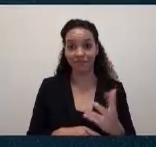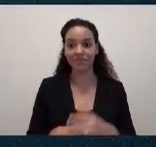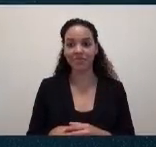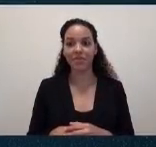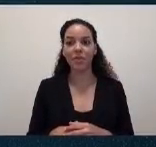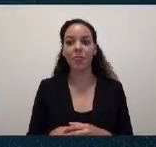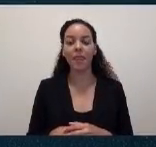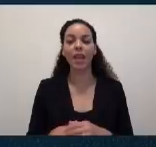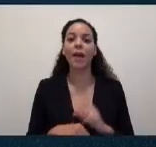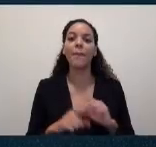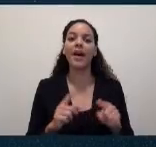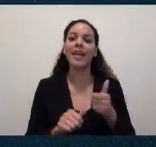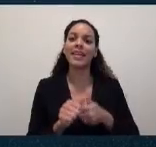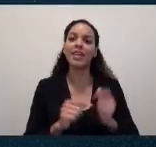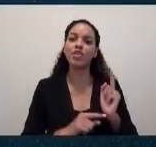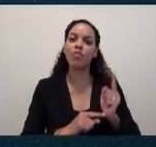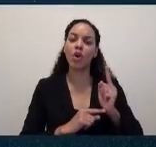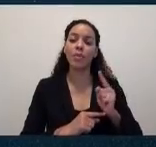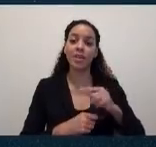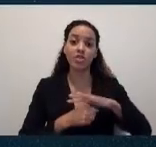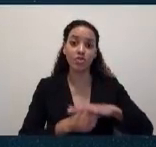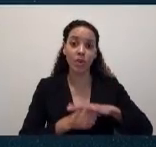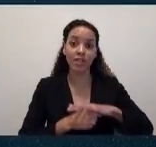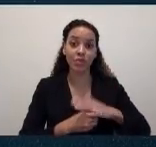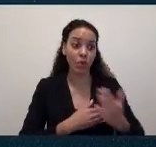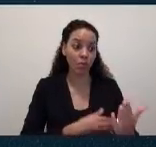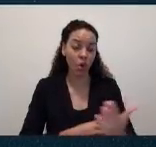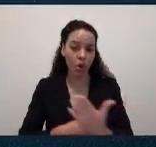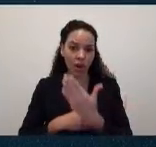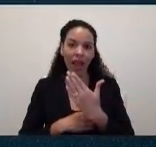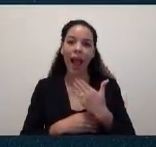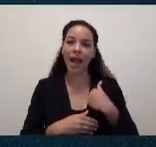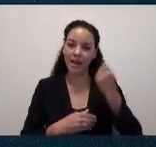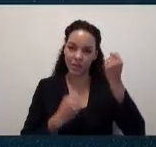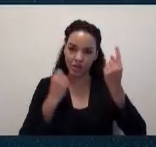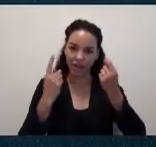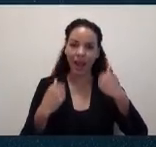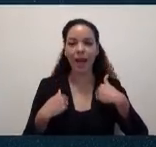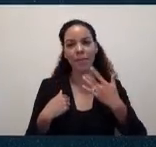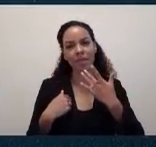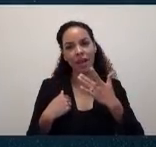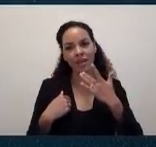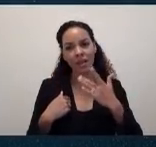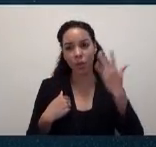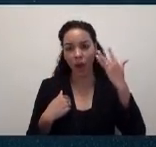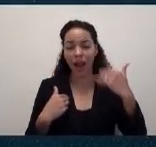I know that I'm one of the lucky ones. I have help. I have a husband. My mom moved in during the pandemic,